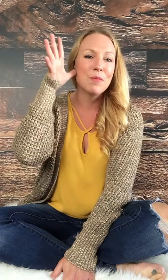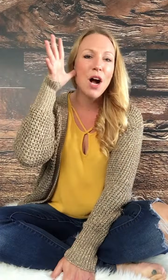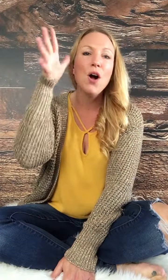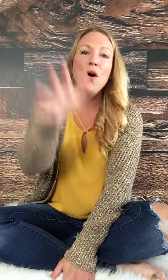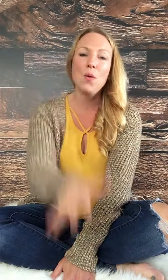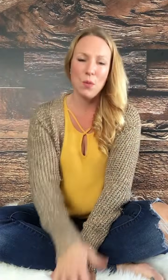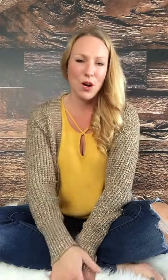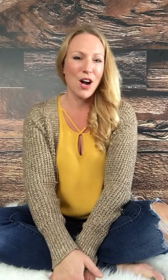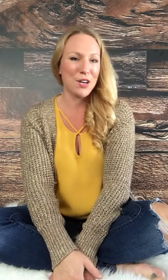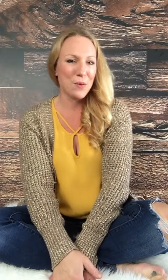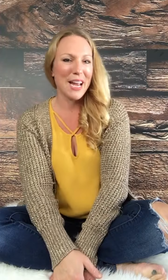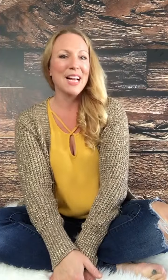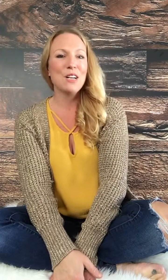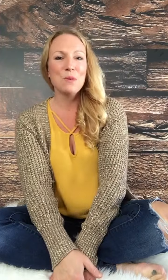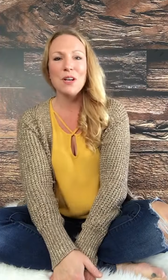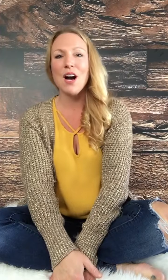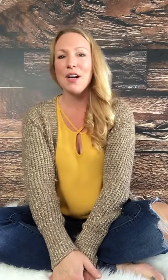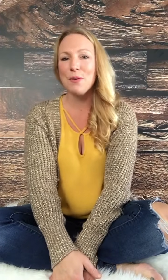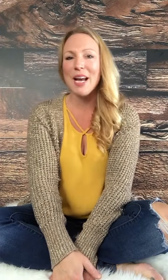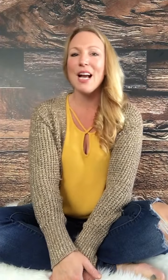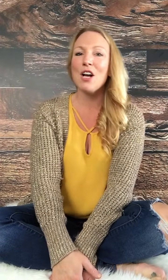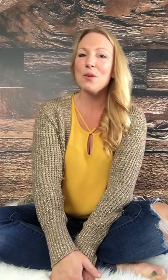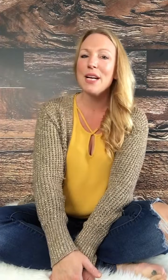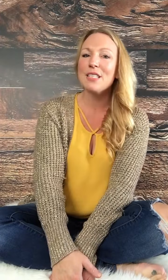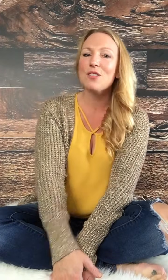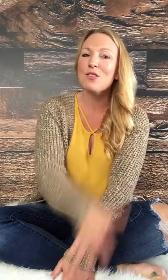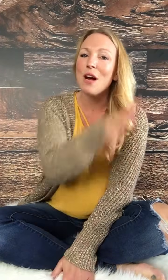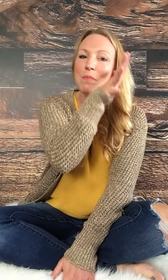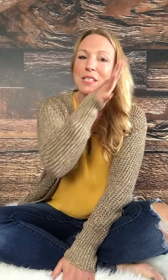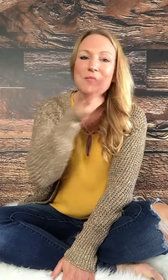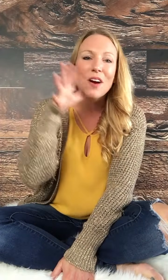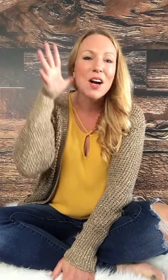Oh, we're on our way, we're on our way, on our way to Grandpa's FARM.